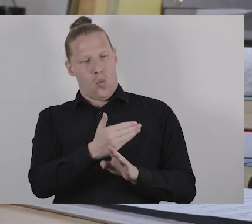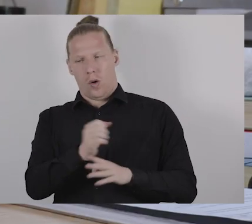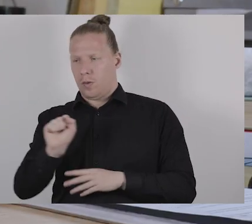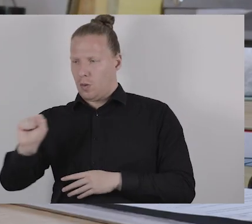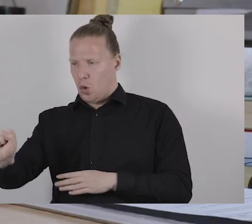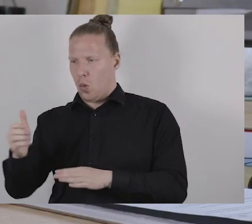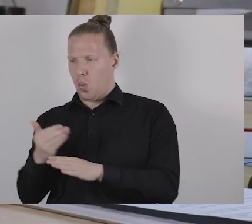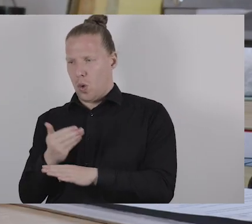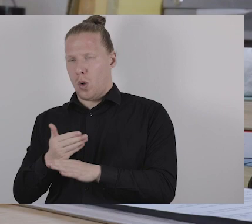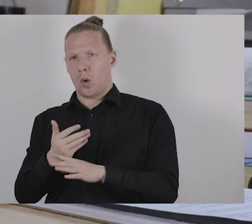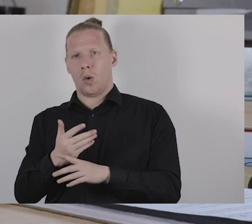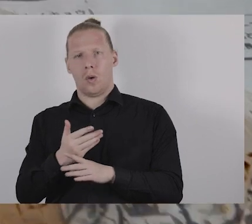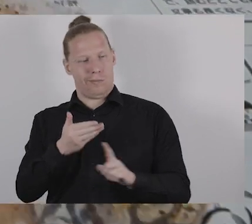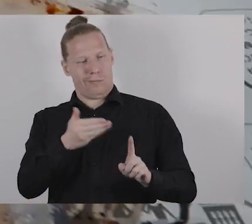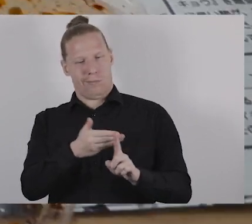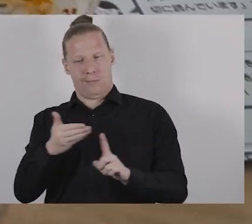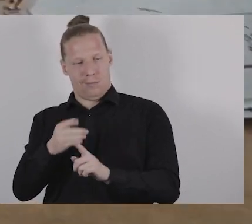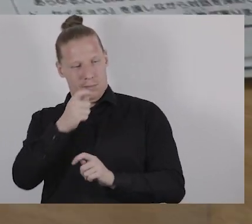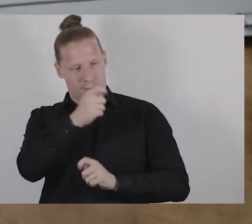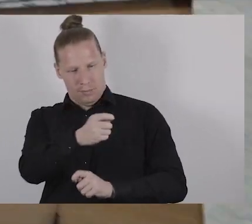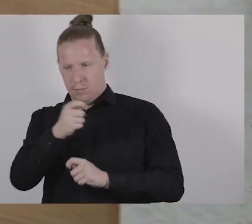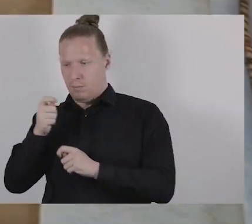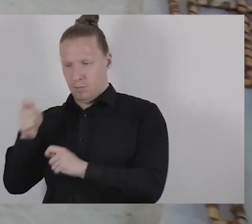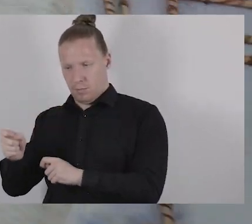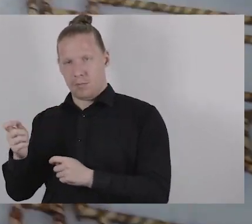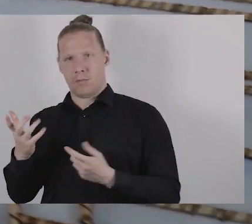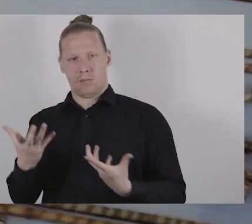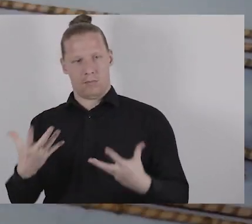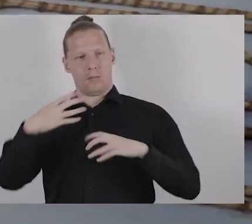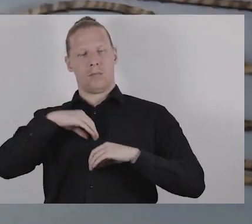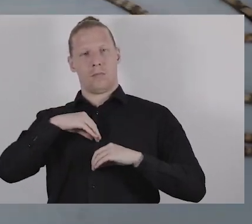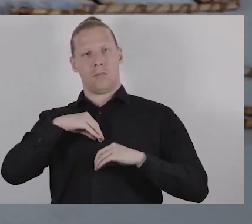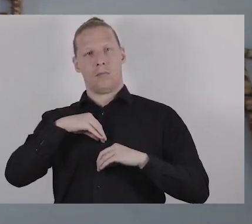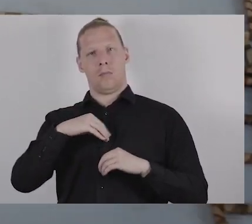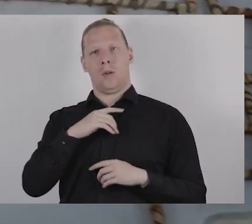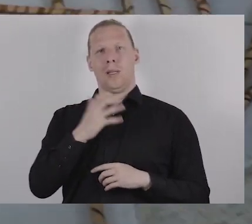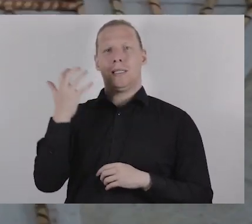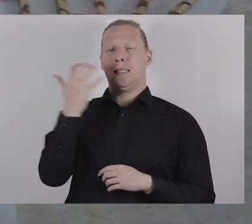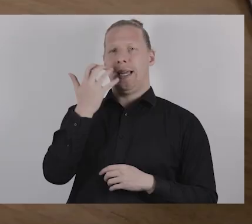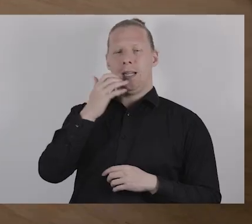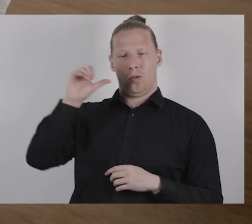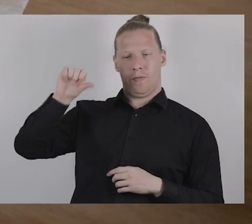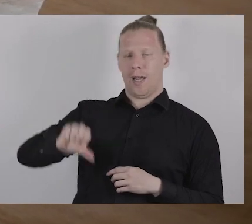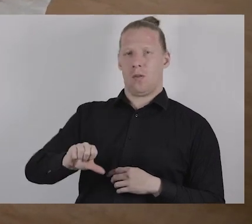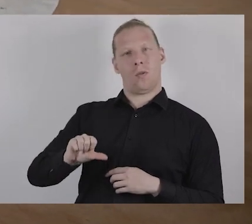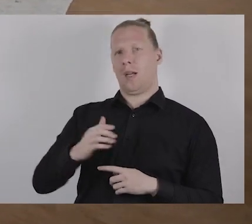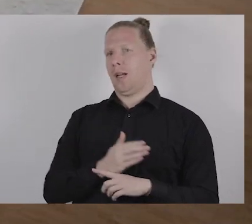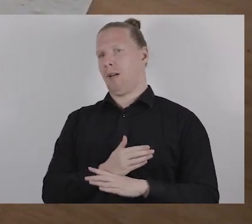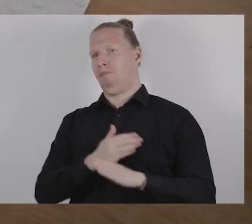and welcomed and where fear of failure has no place.